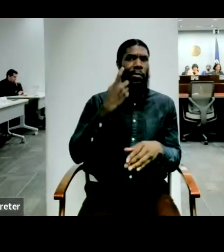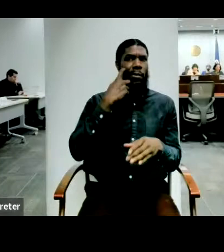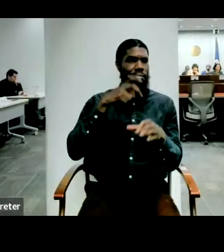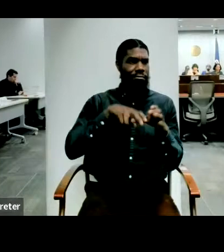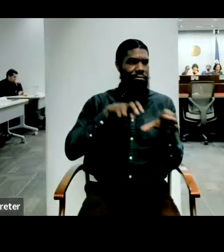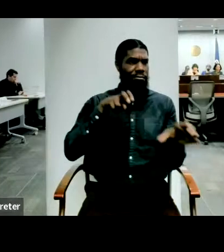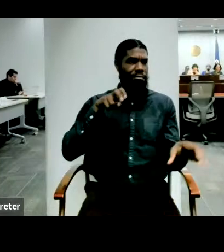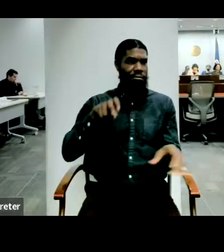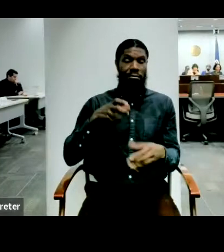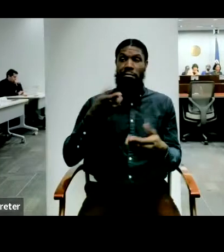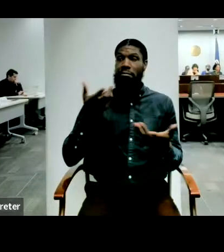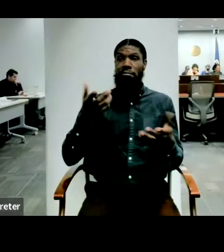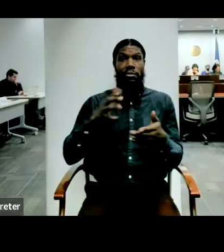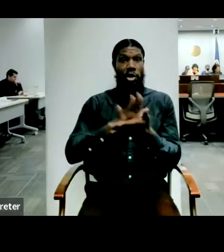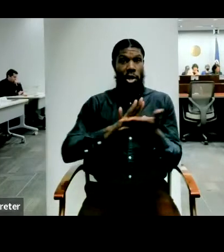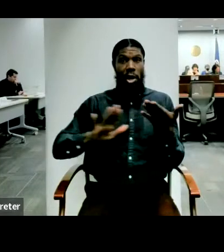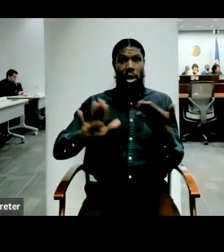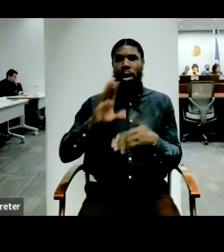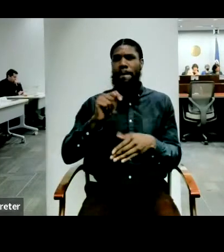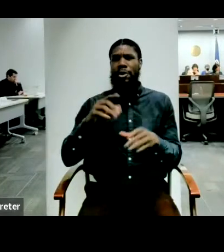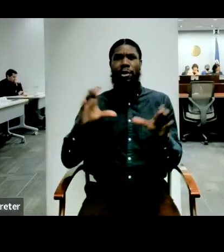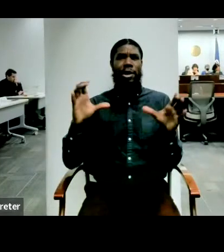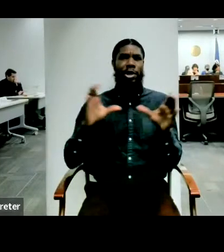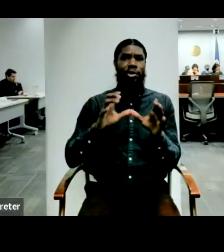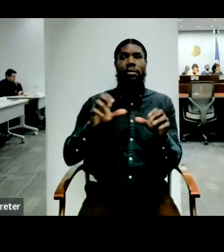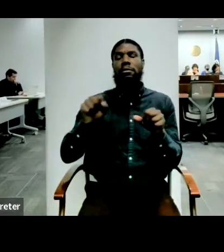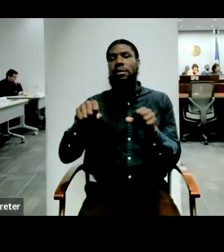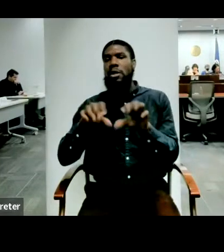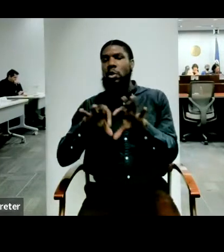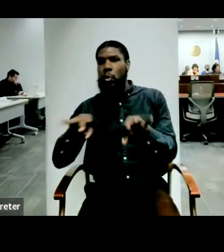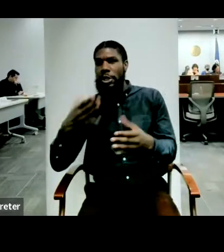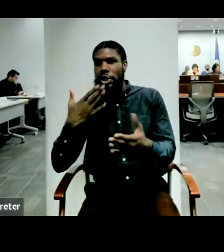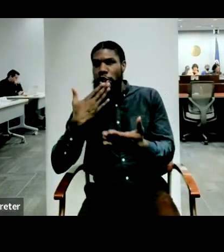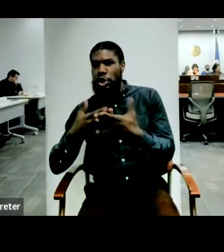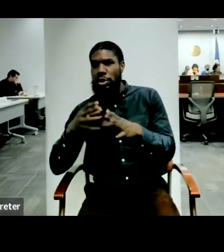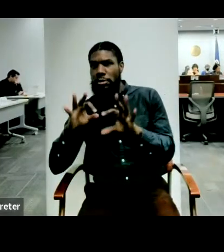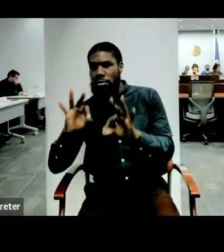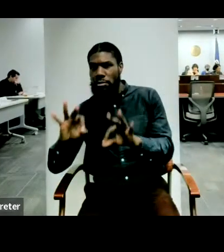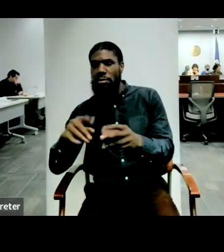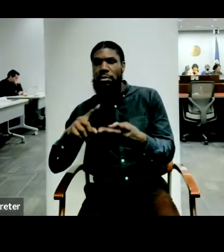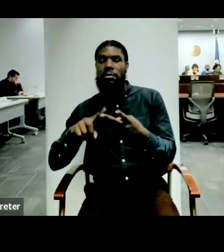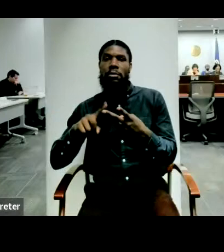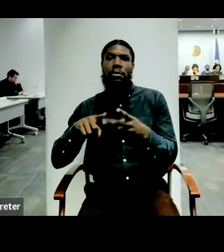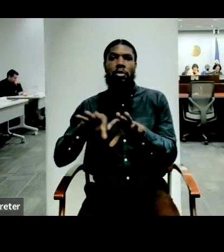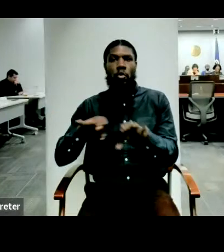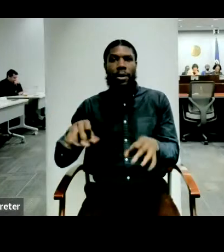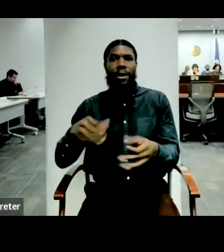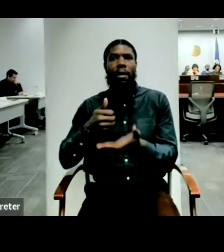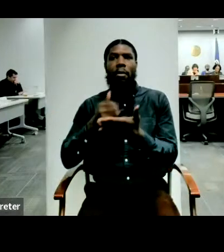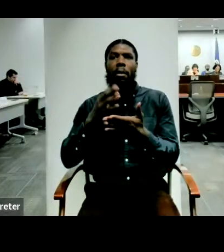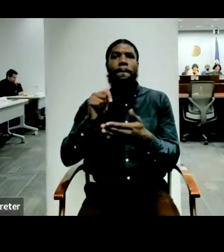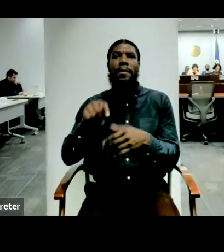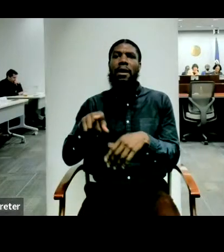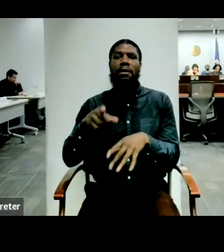Yes degrees are good, degrees are helpful, but they are not the true all and, you know,